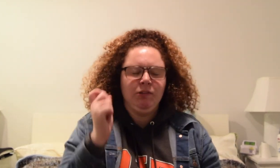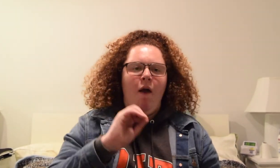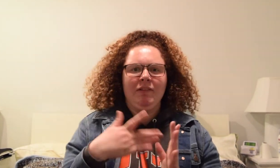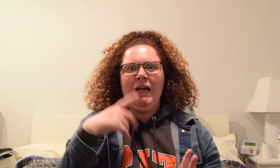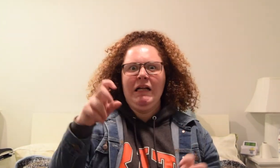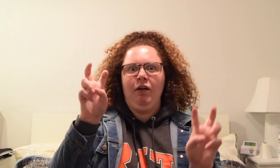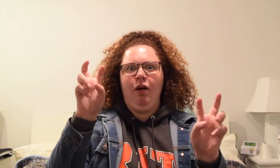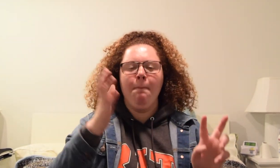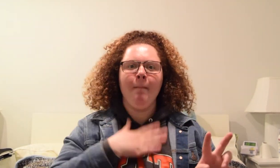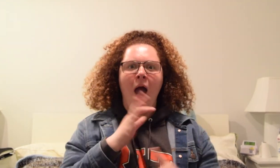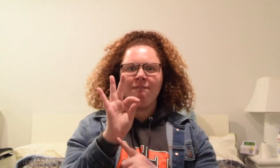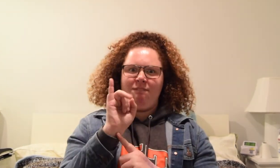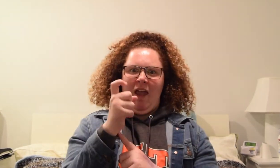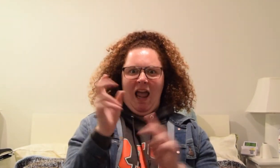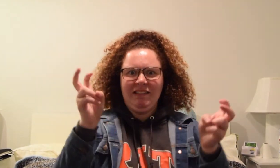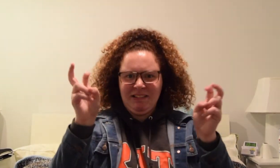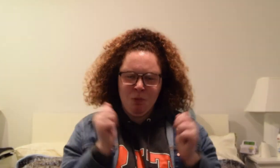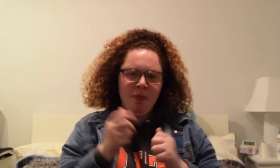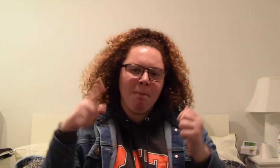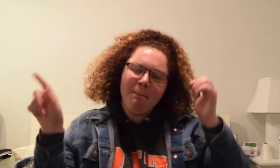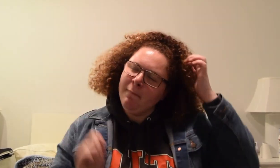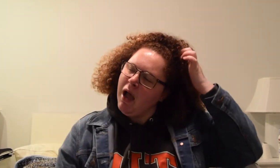Because I needed my fix with my deaf friends